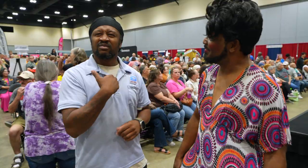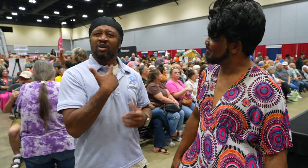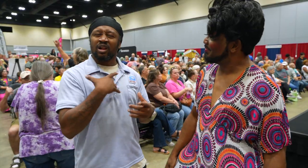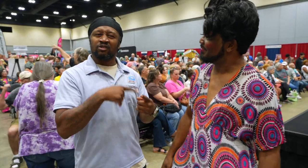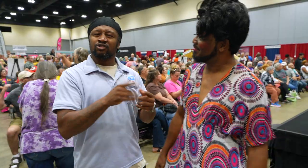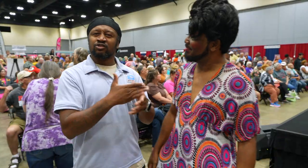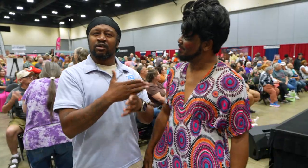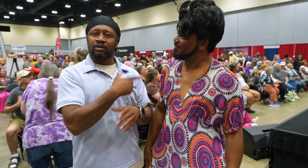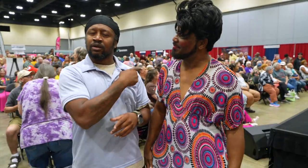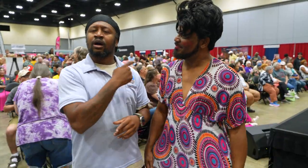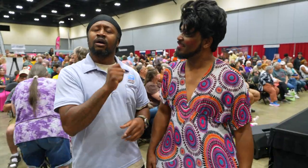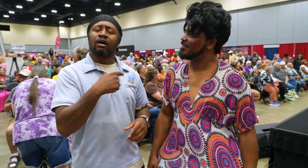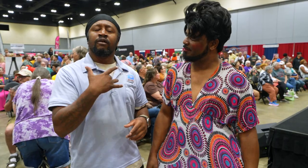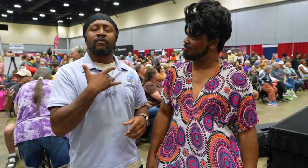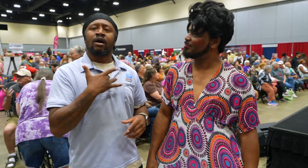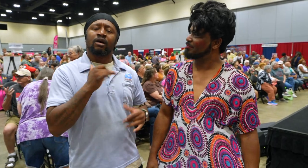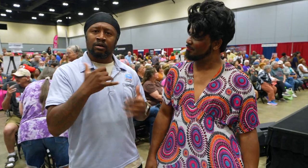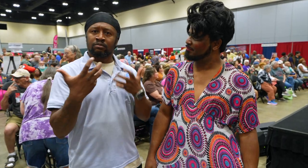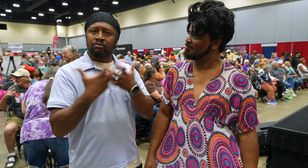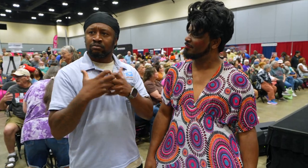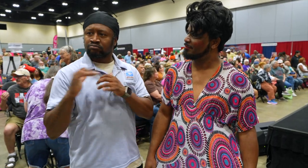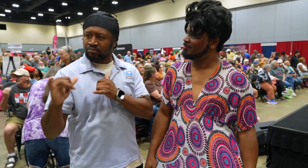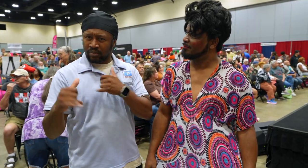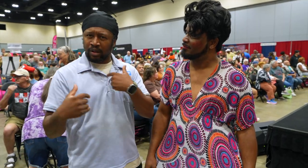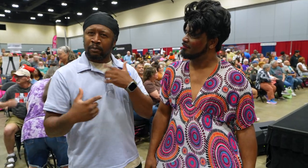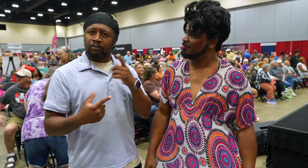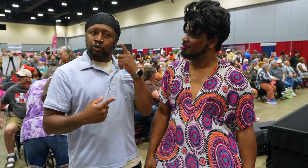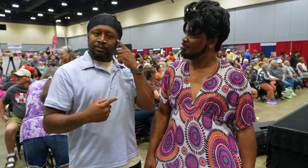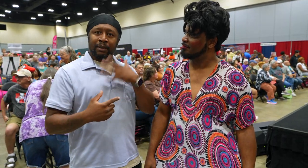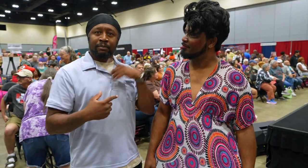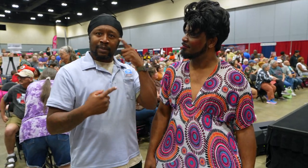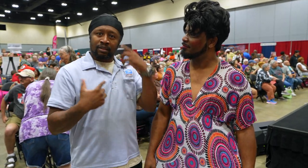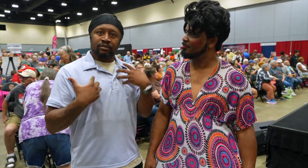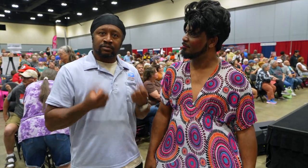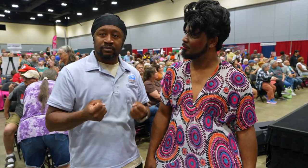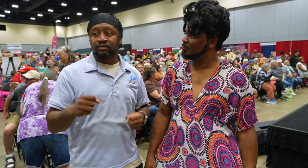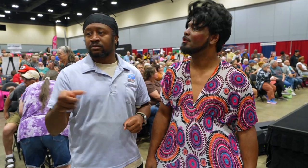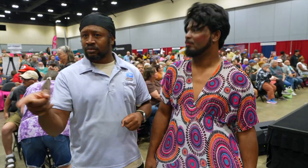I love sharing my humor with them because it's good for everyone’s mental health.